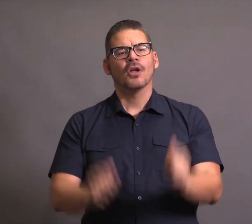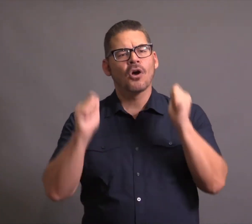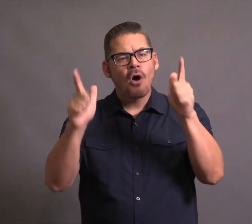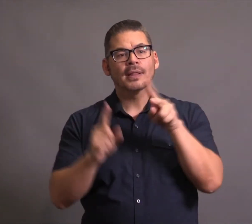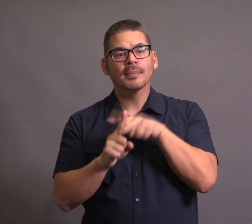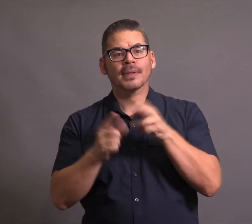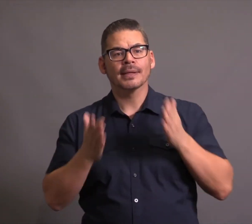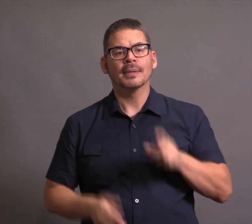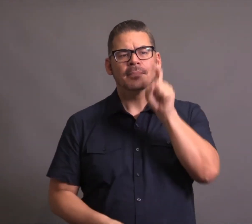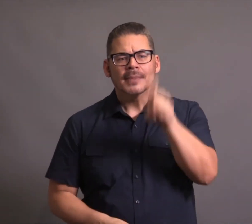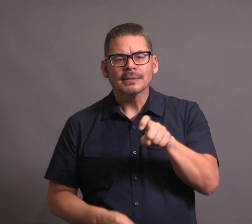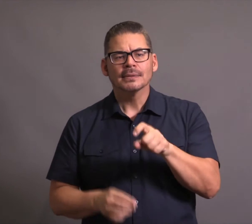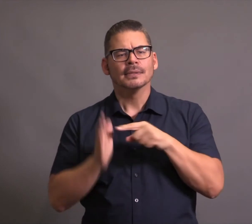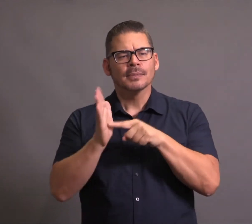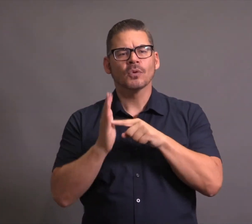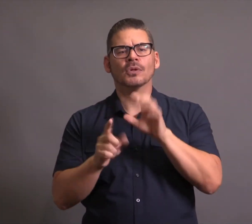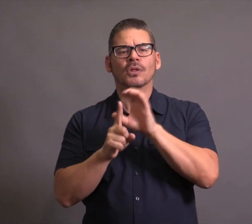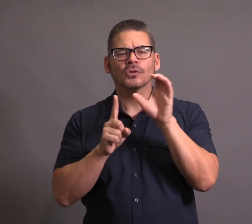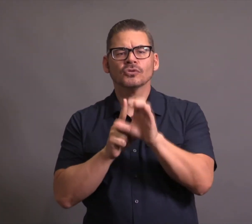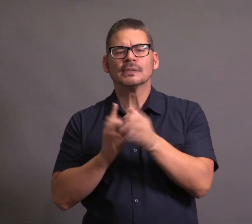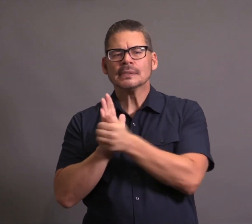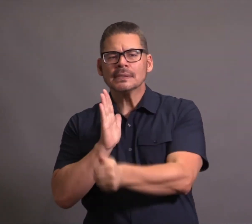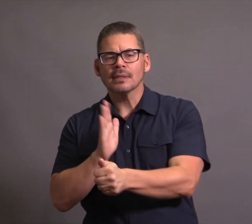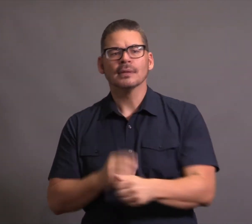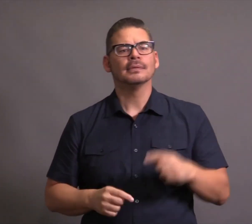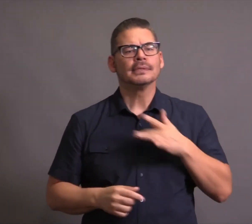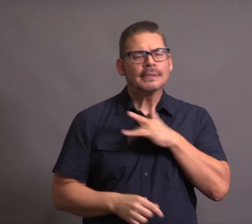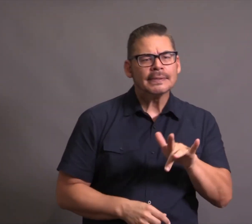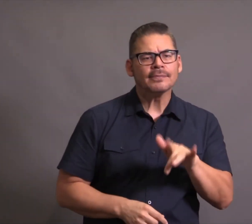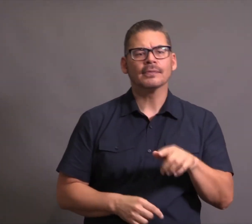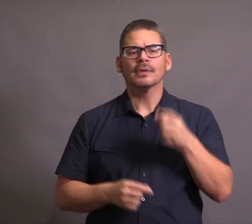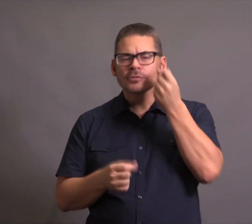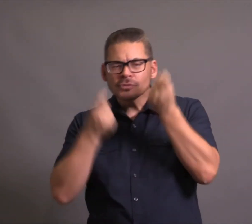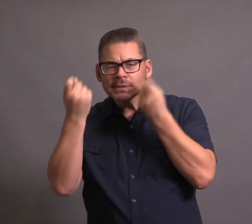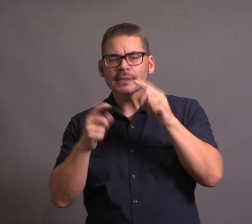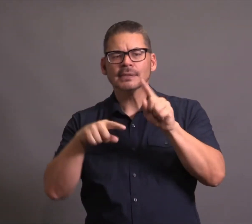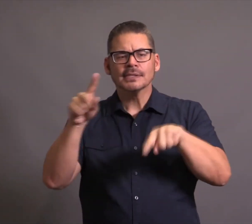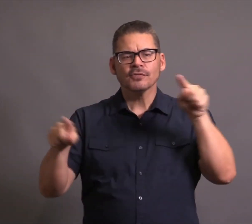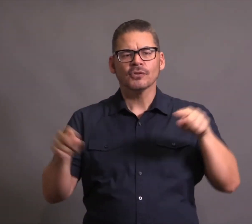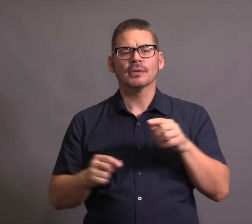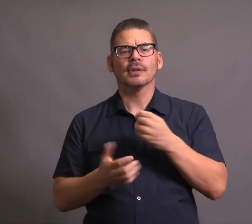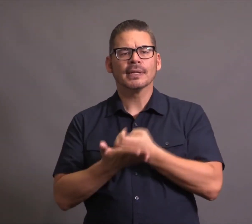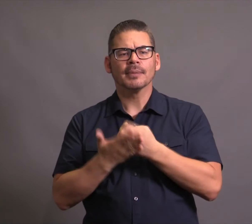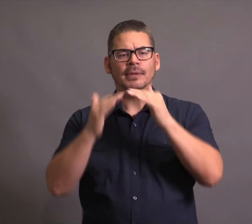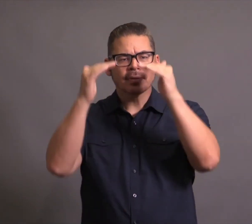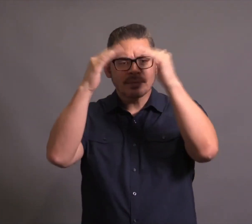All applicants must have demonstrated cultural competency and sensitivity to and understanding of the diverse socioeconomic,